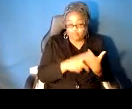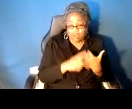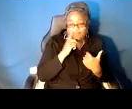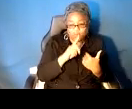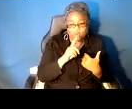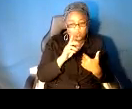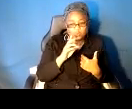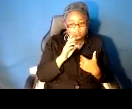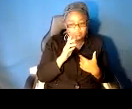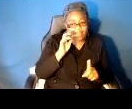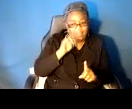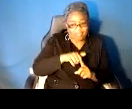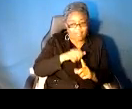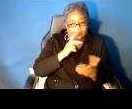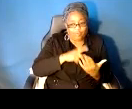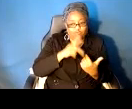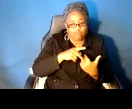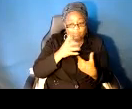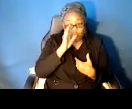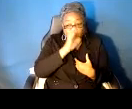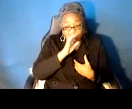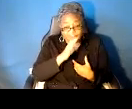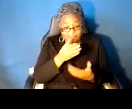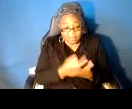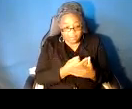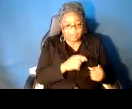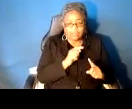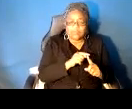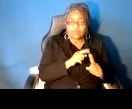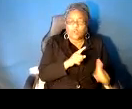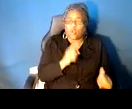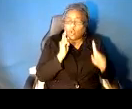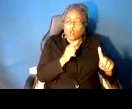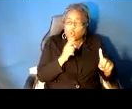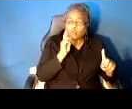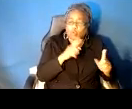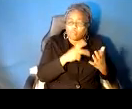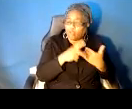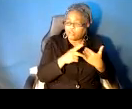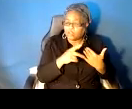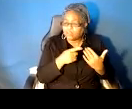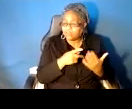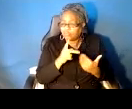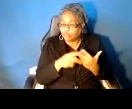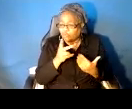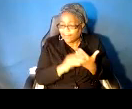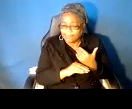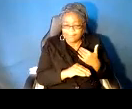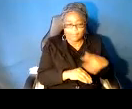Number two, what are the goals of this project or program? Number three, in what ways does this project